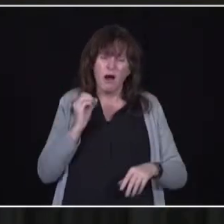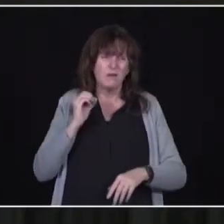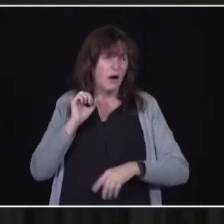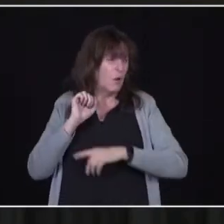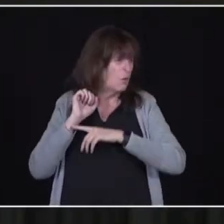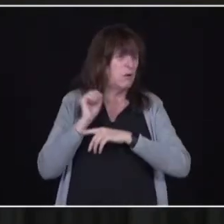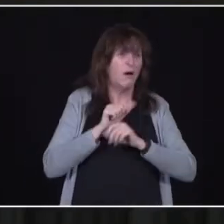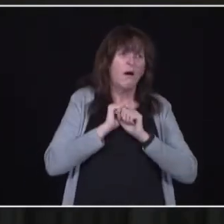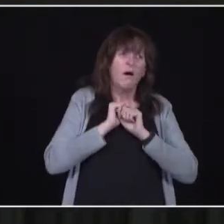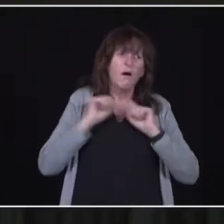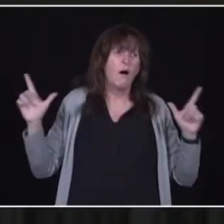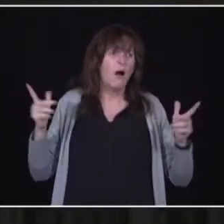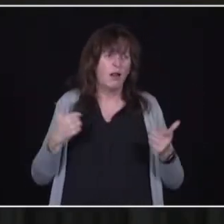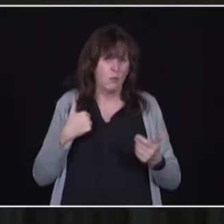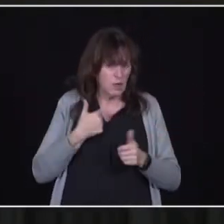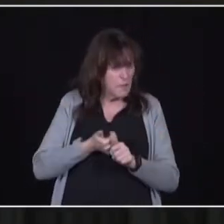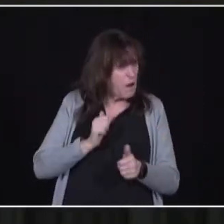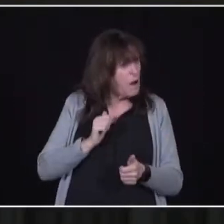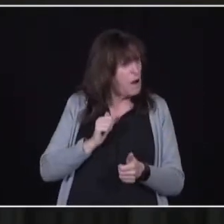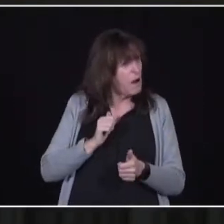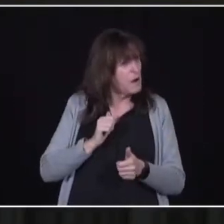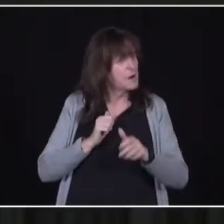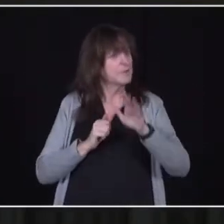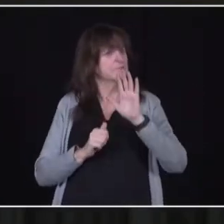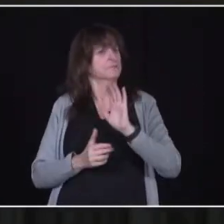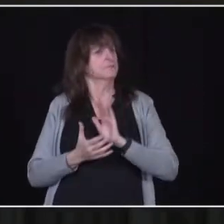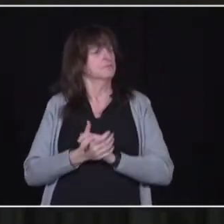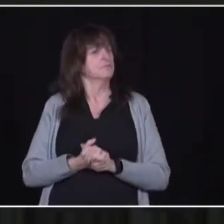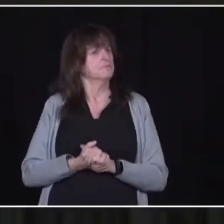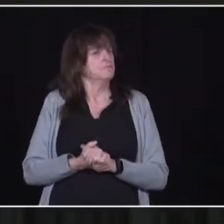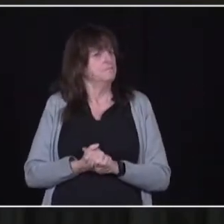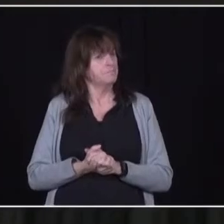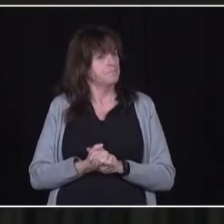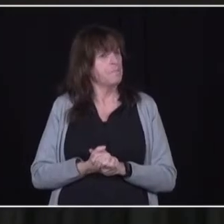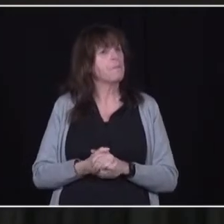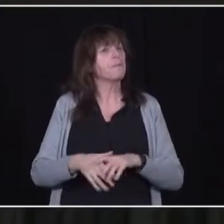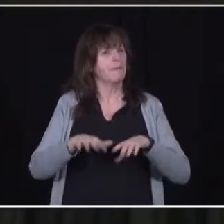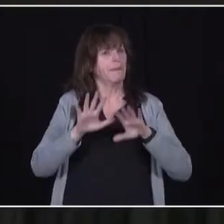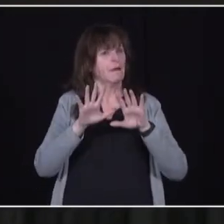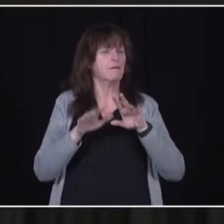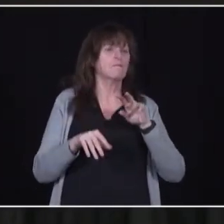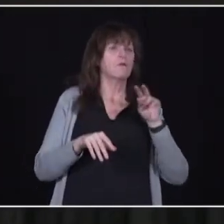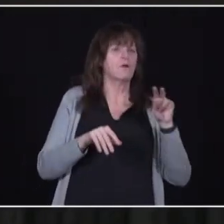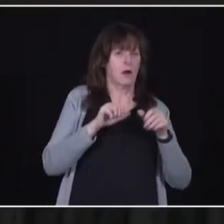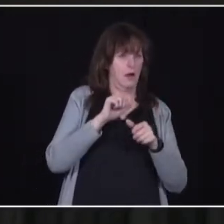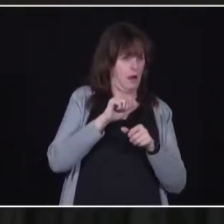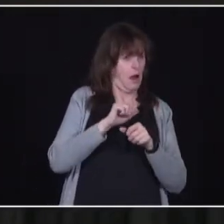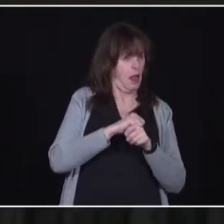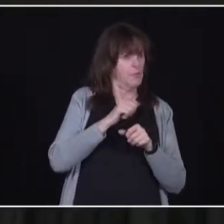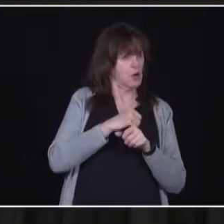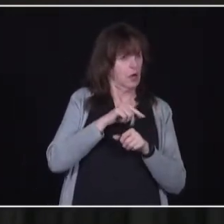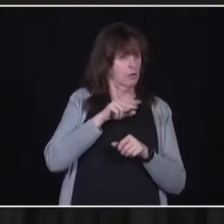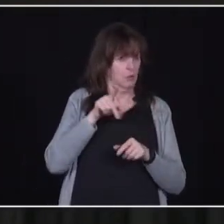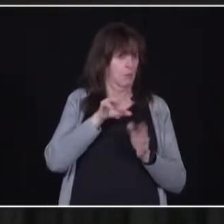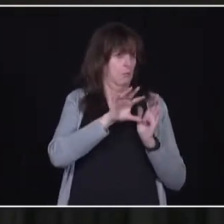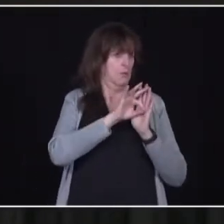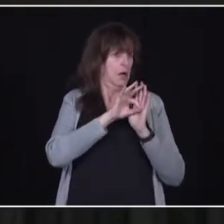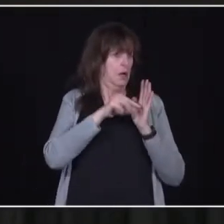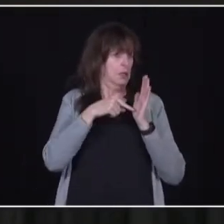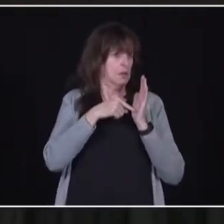that but in saying that, let's look Alberta. Take Alberta and then I will move over to Québec and they are both great provinces,